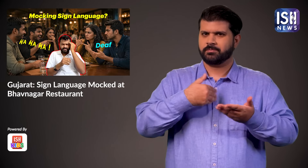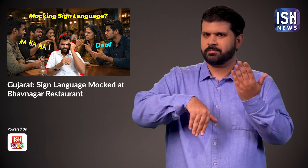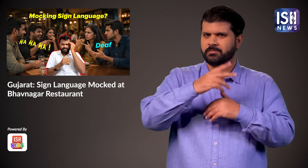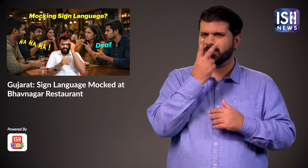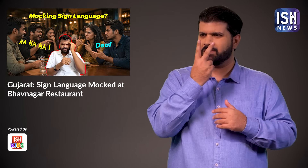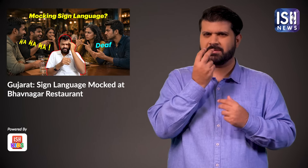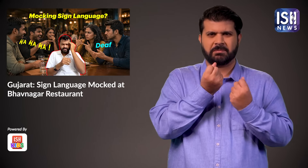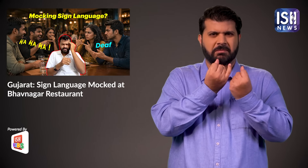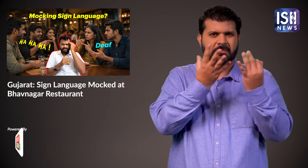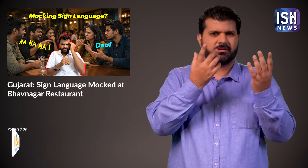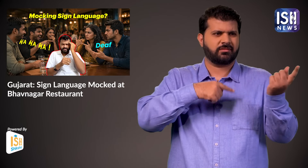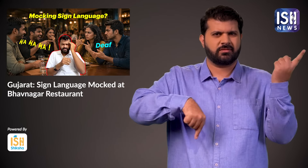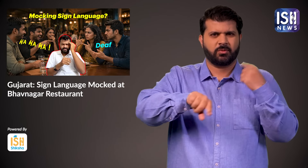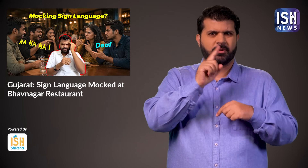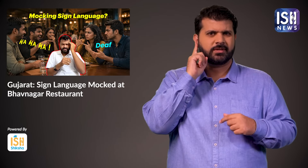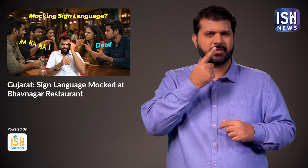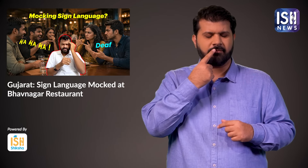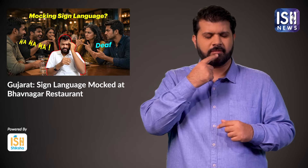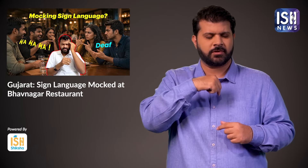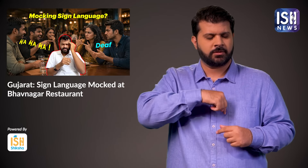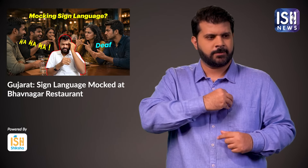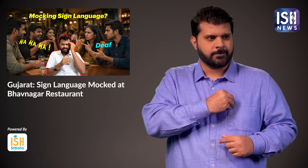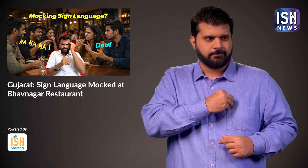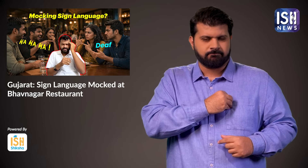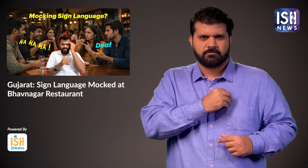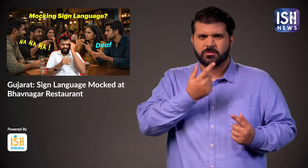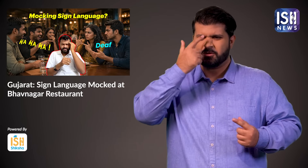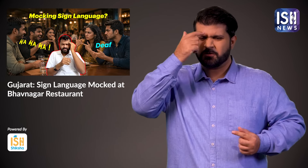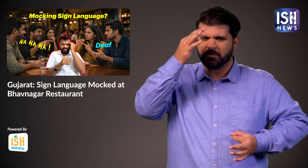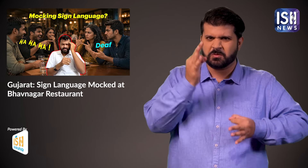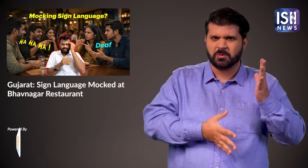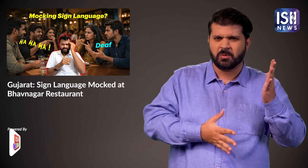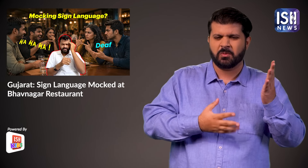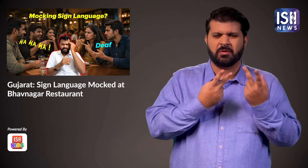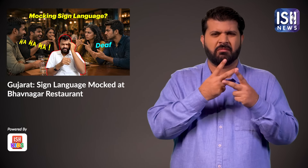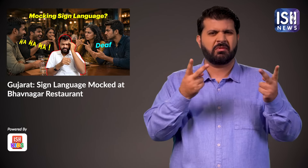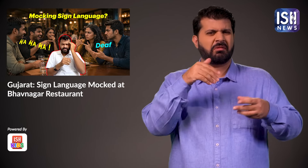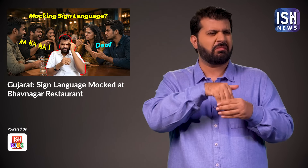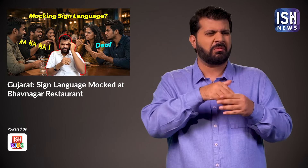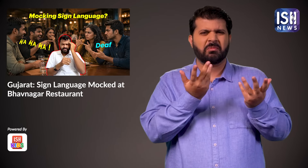You might have seen many instances where Deaf people feel hurt or angry,